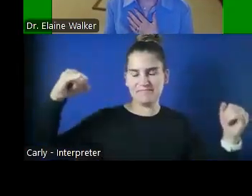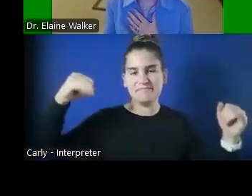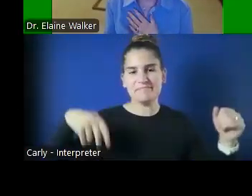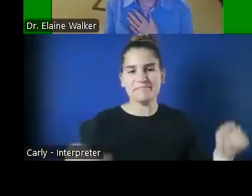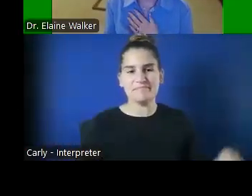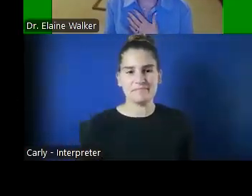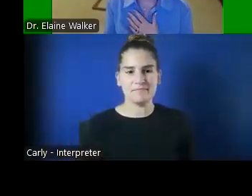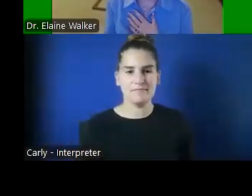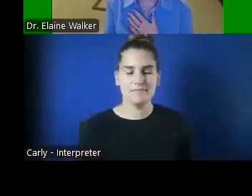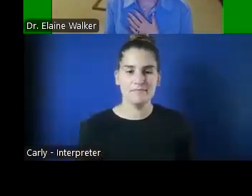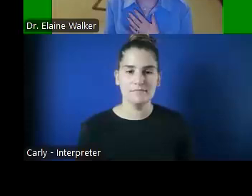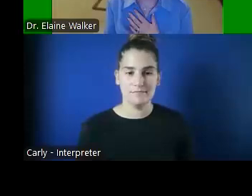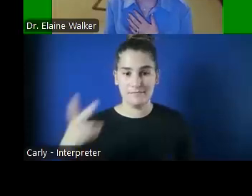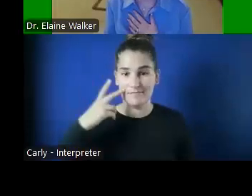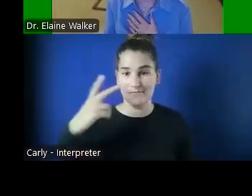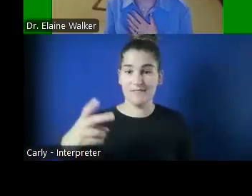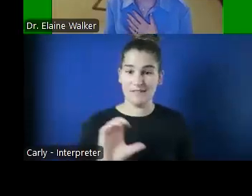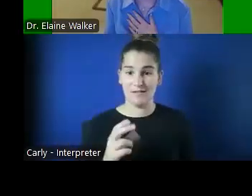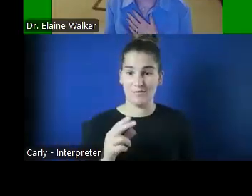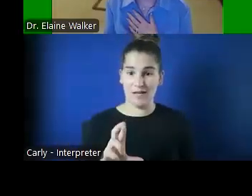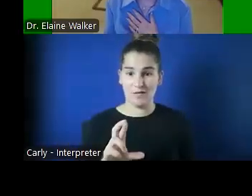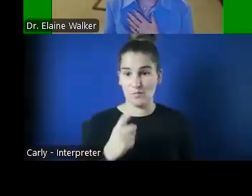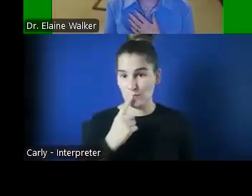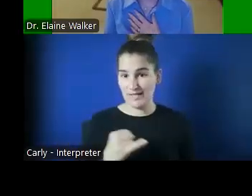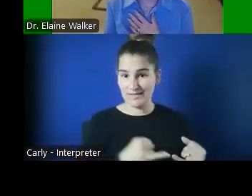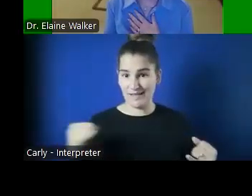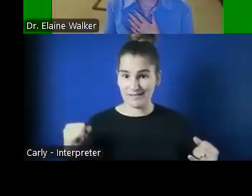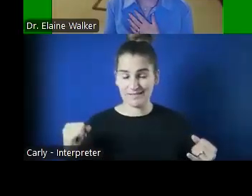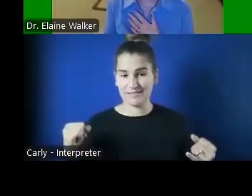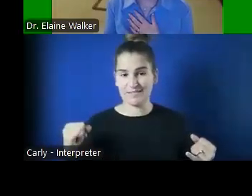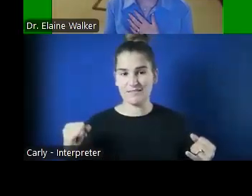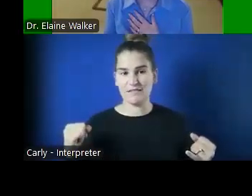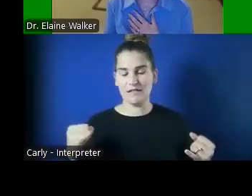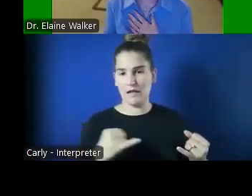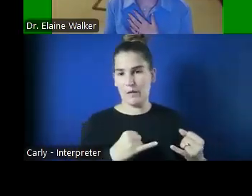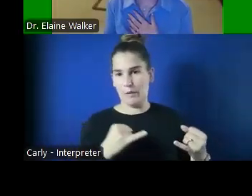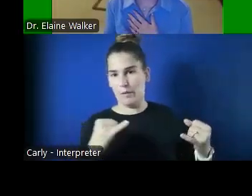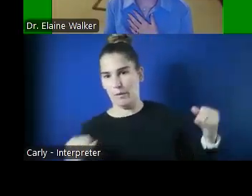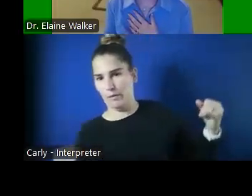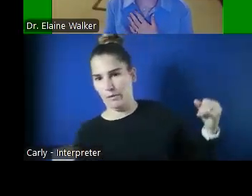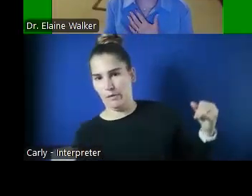the clinical high-risk converters the red line showed greater deficits in Social functioning